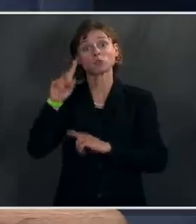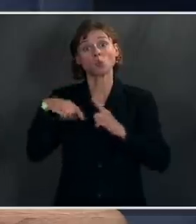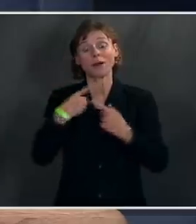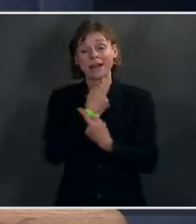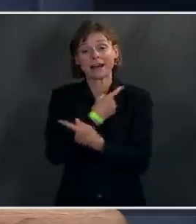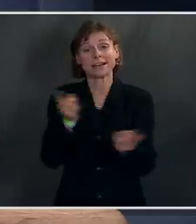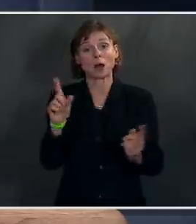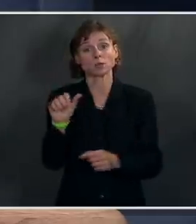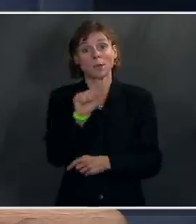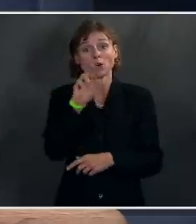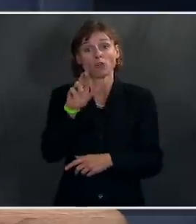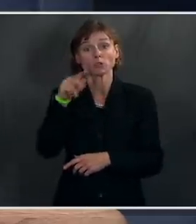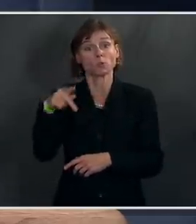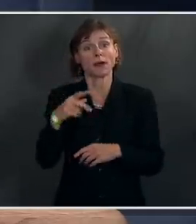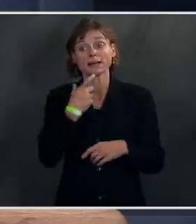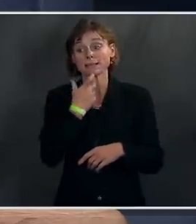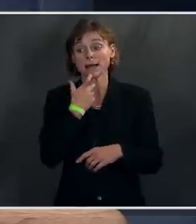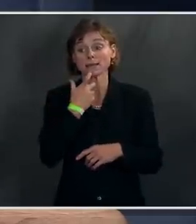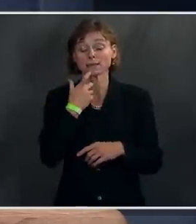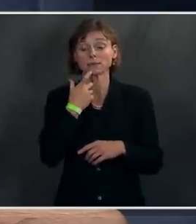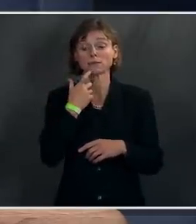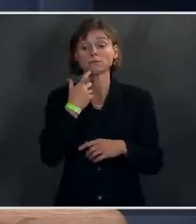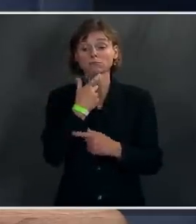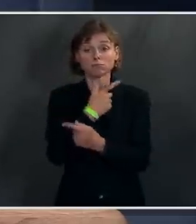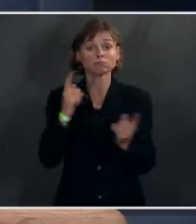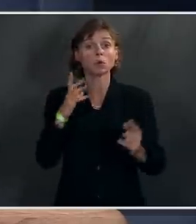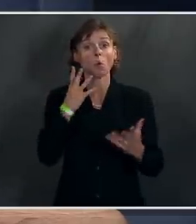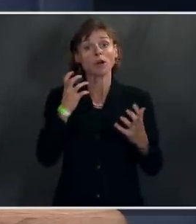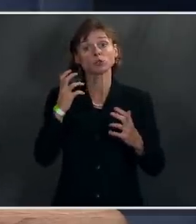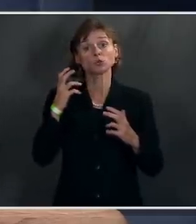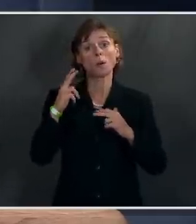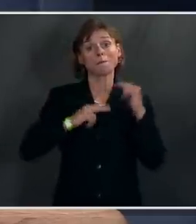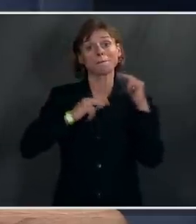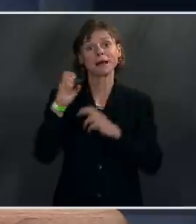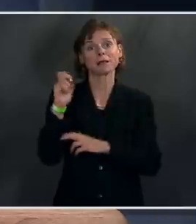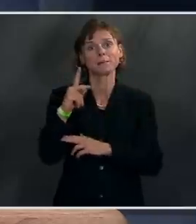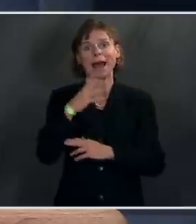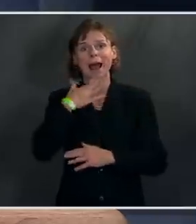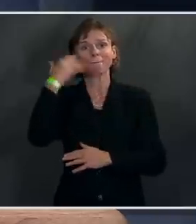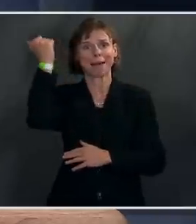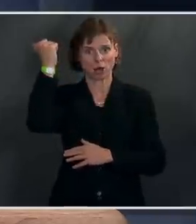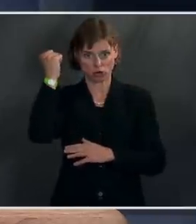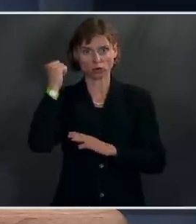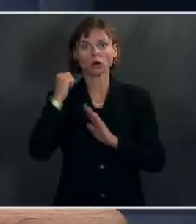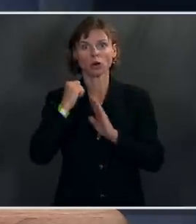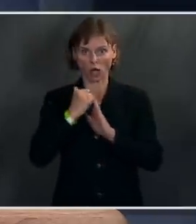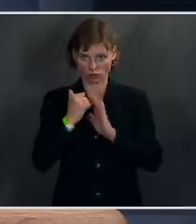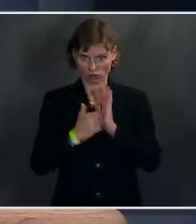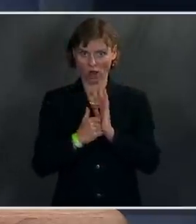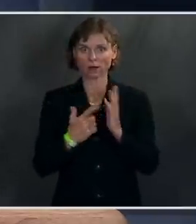He also has plans to announce a Build Back Better agenda. And our plans would be to do that once we are at a point